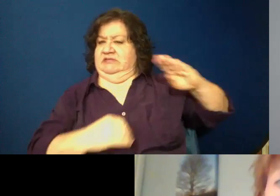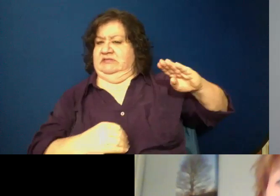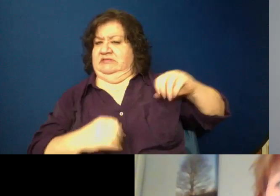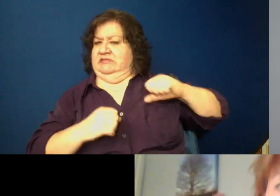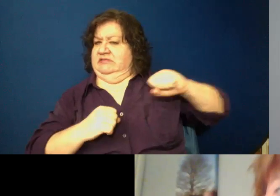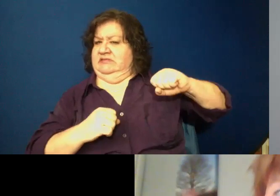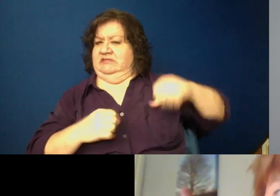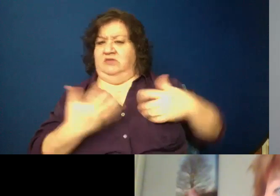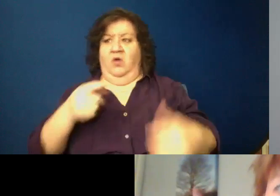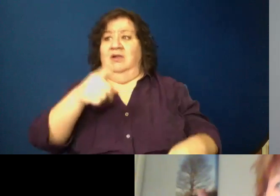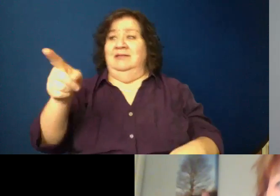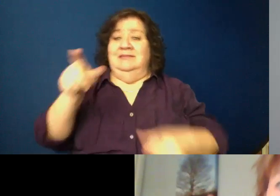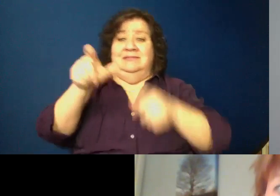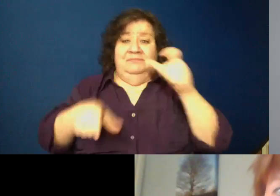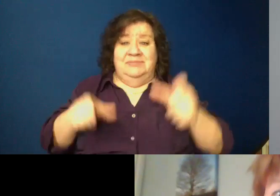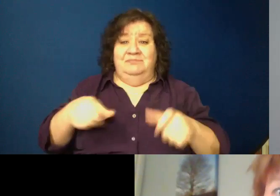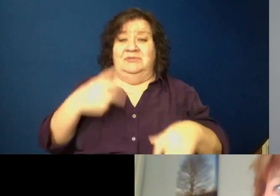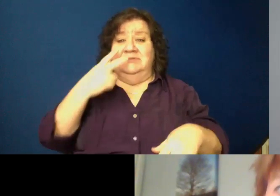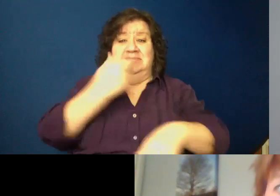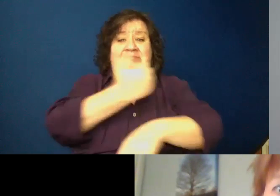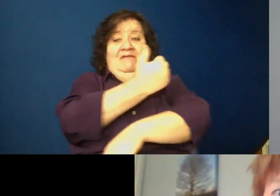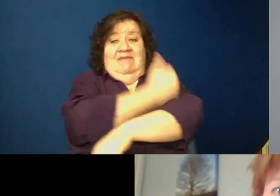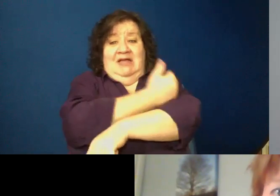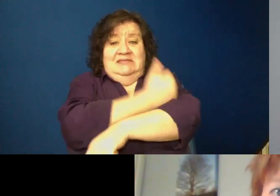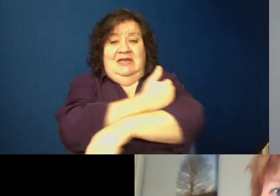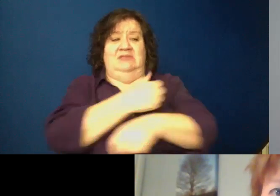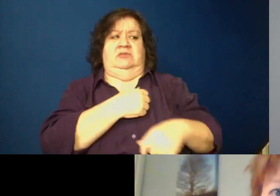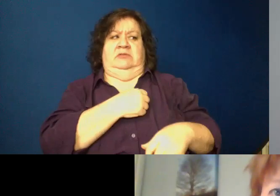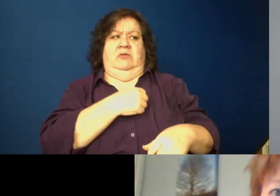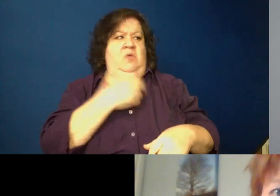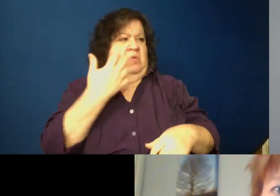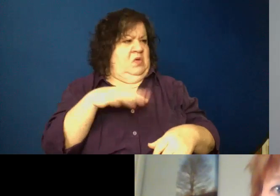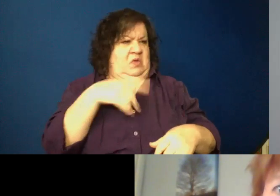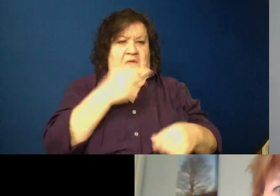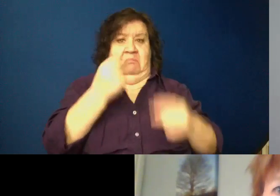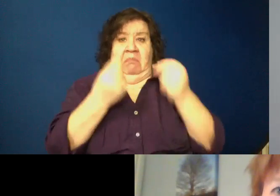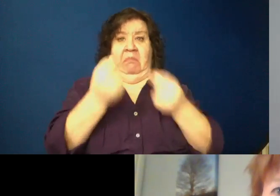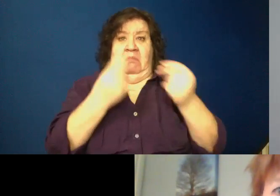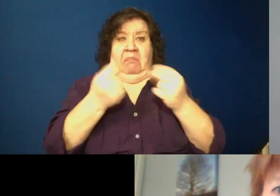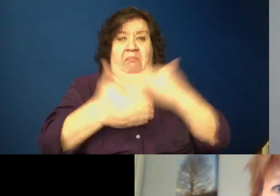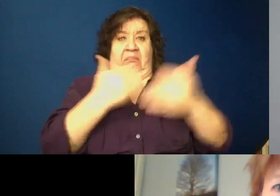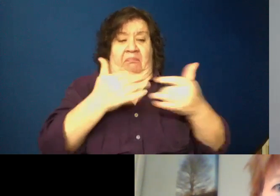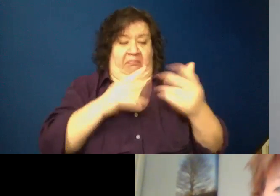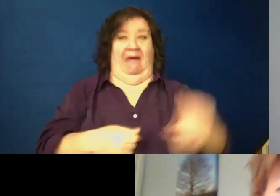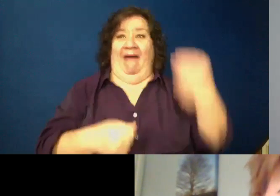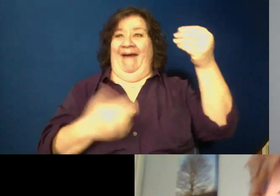and that information should be fully available also to persons with disabilities thanks elam